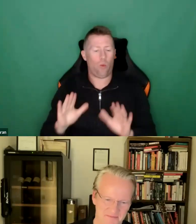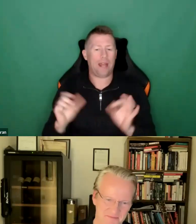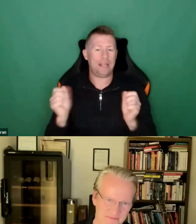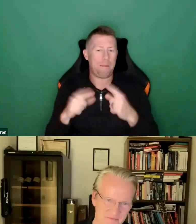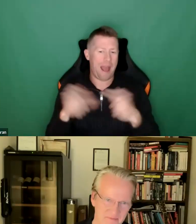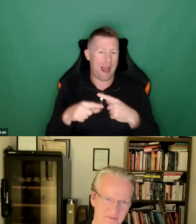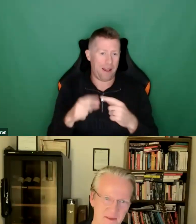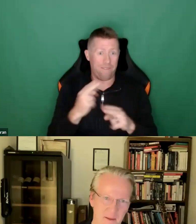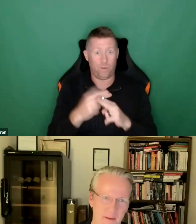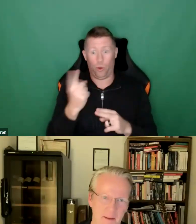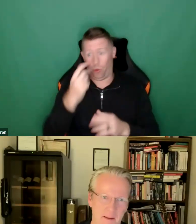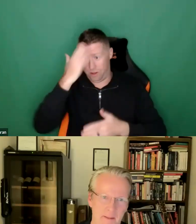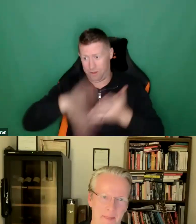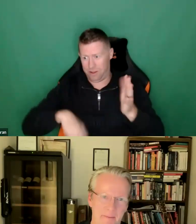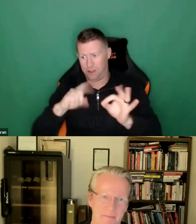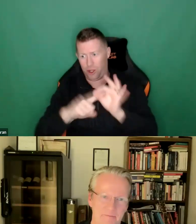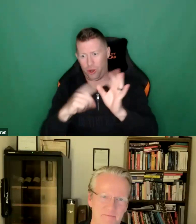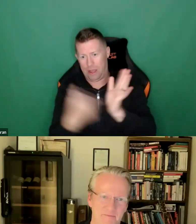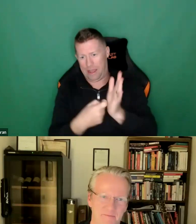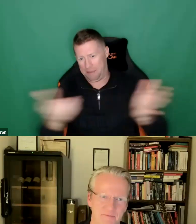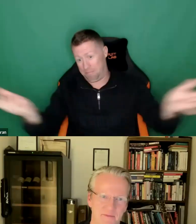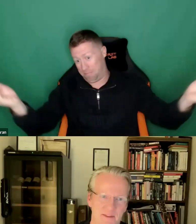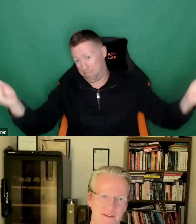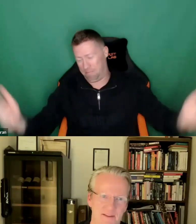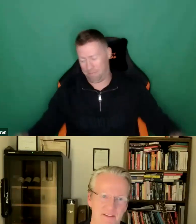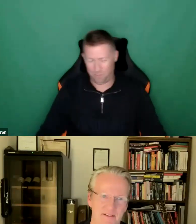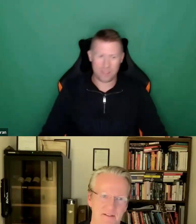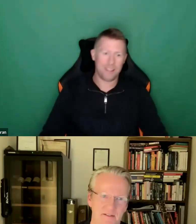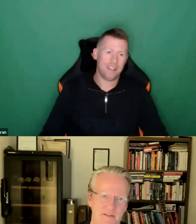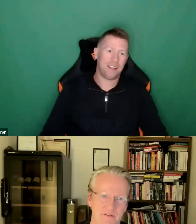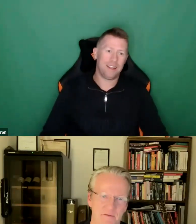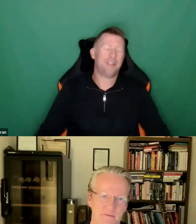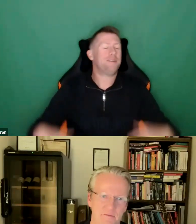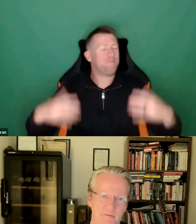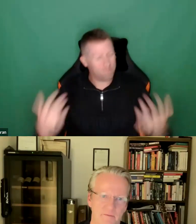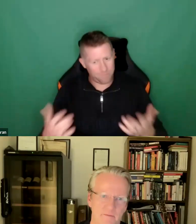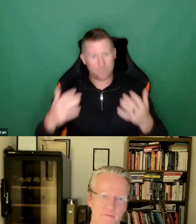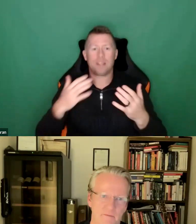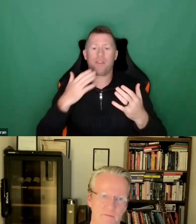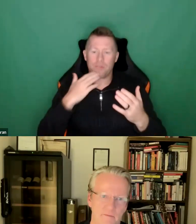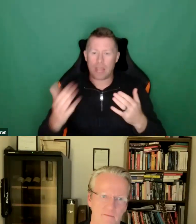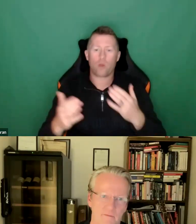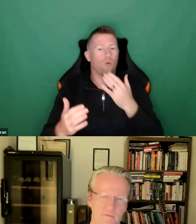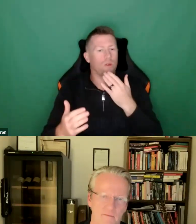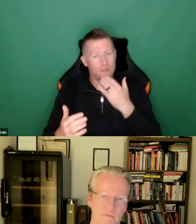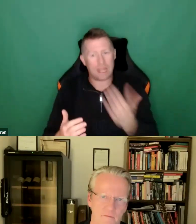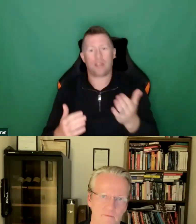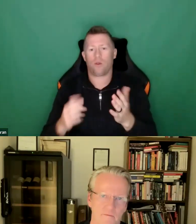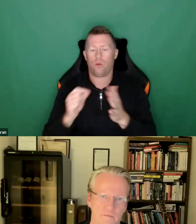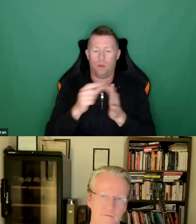immediately in a fantastic new tech kind of way to the discussion paper, so you won't actually have to wait for the